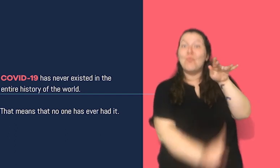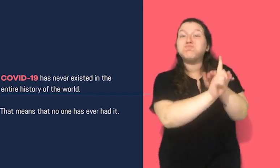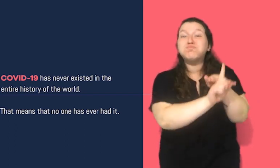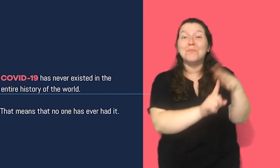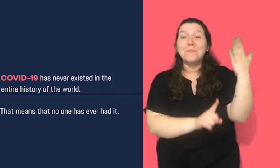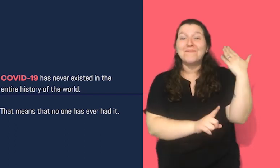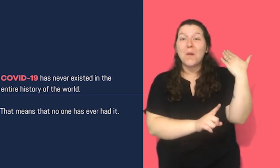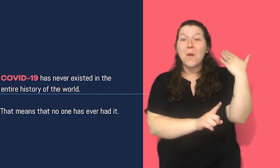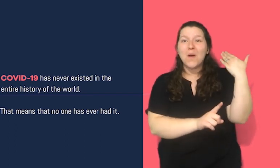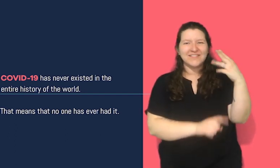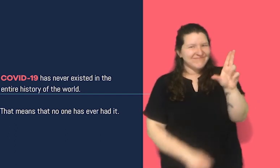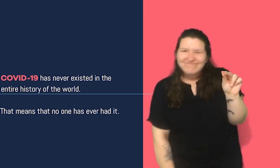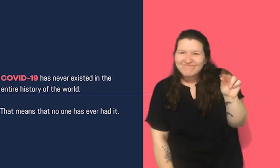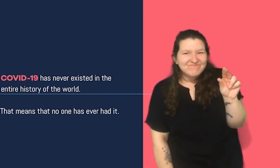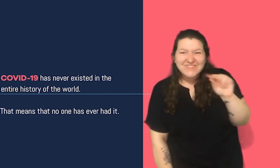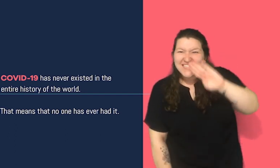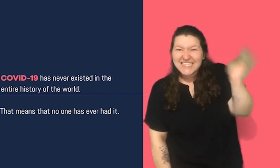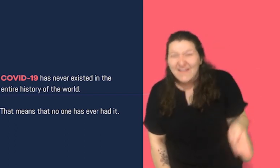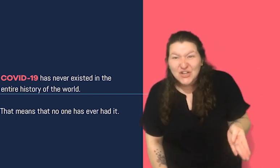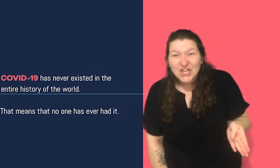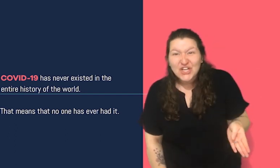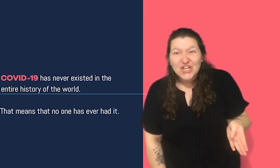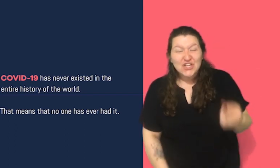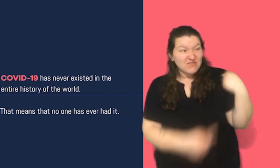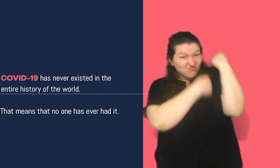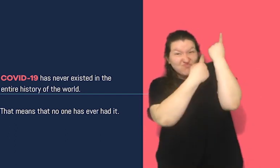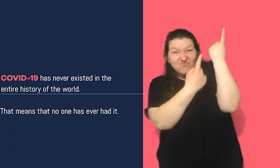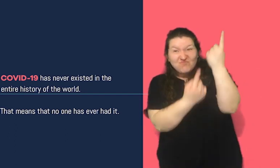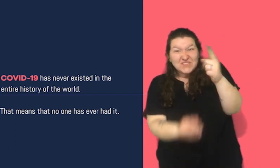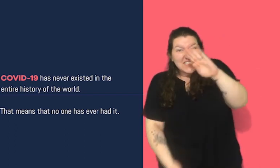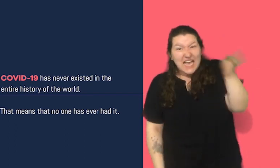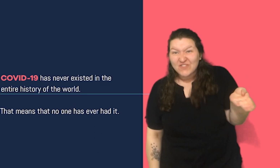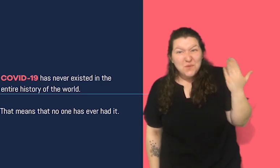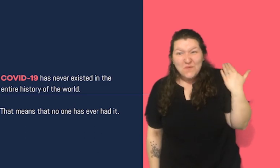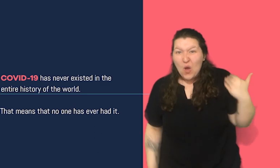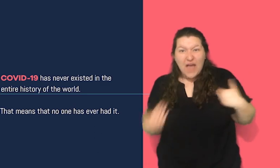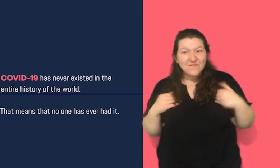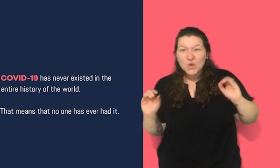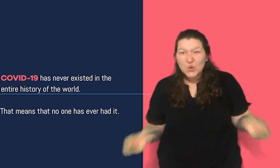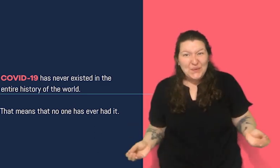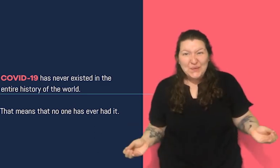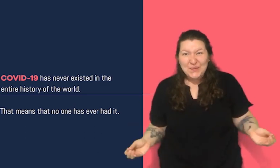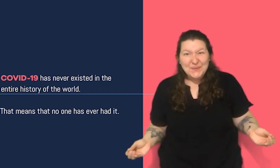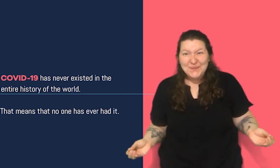COVID-19 has never existed in the entire history of the world